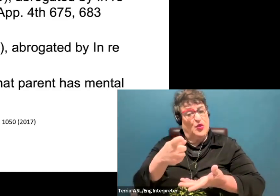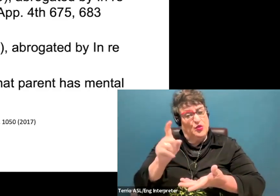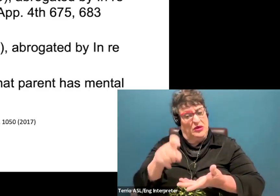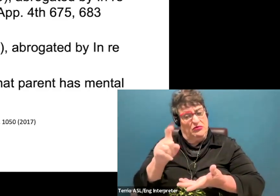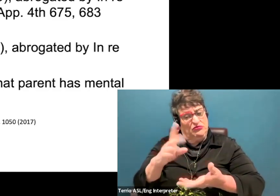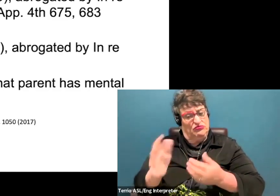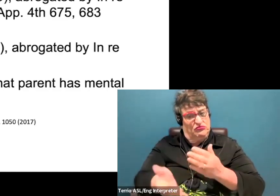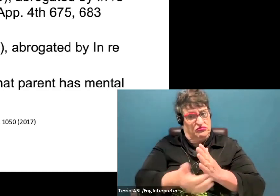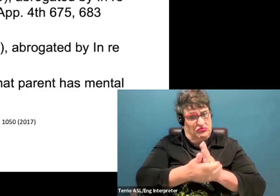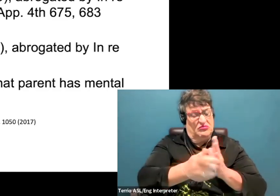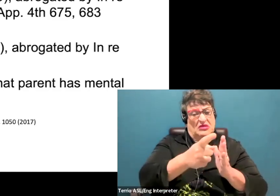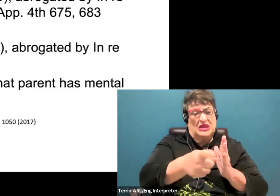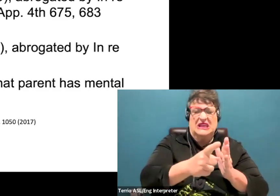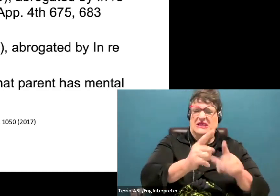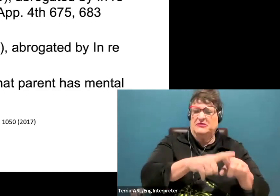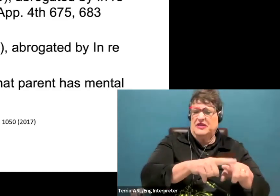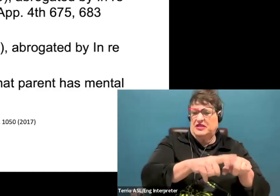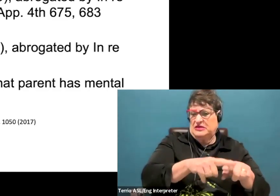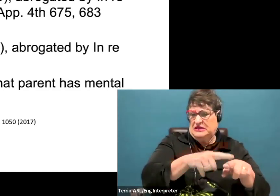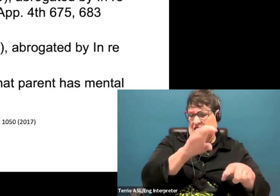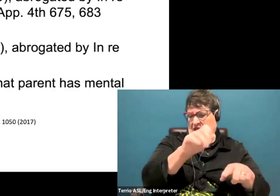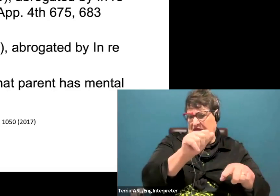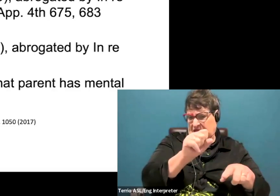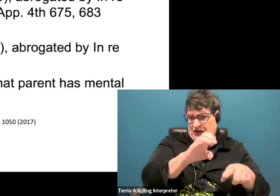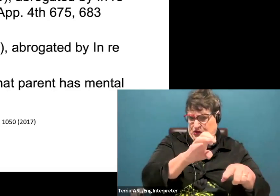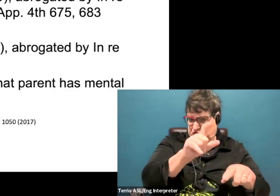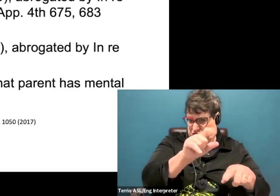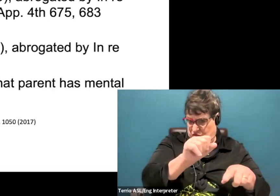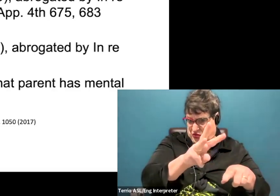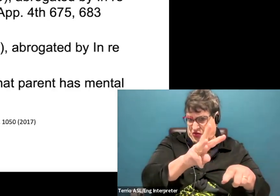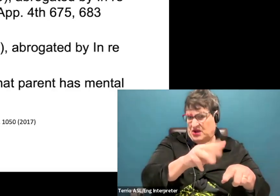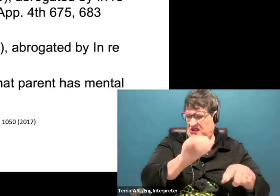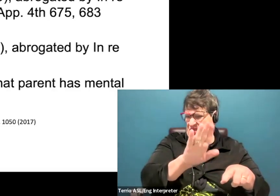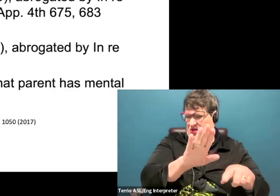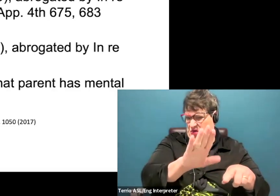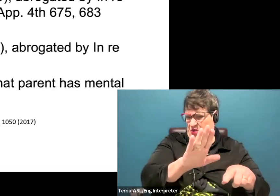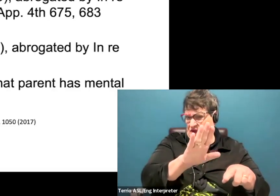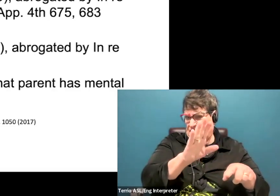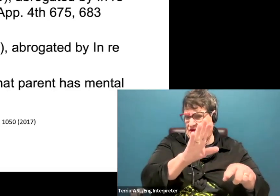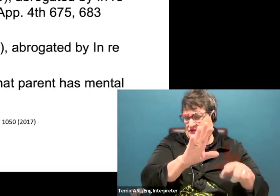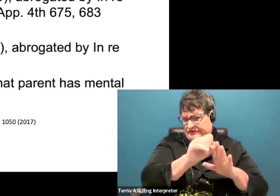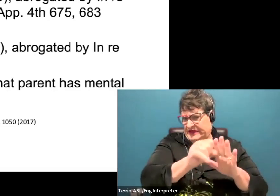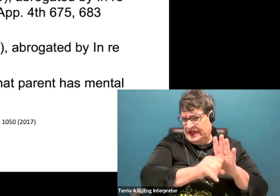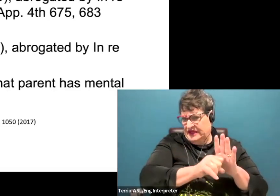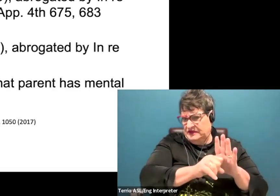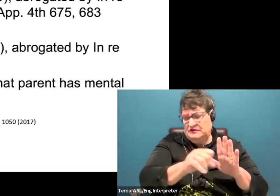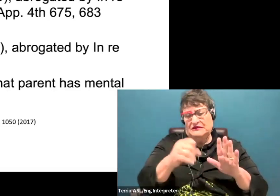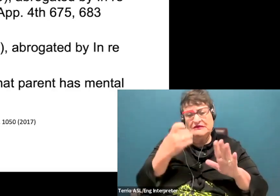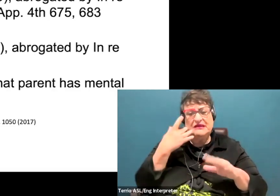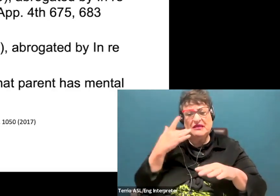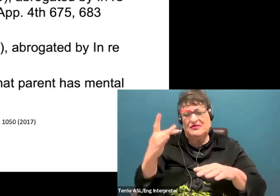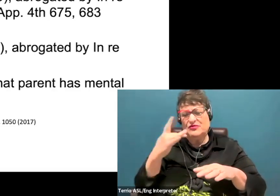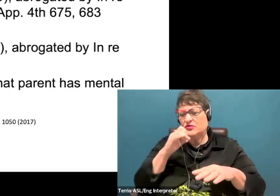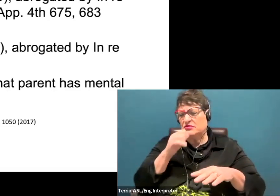dependency case law you have in your own state. So even though I mentioned California doesn't have the strongest protections for people with